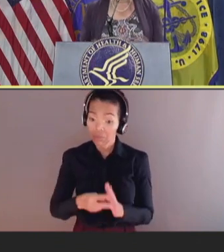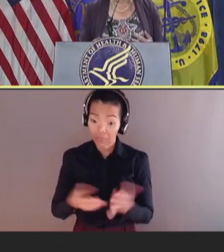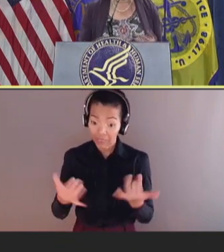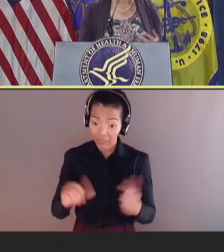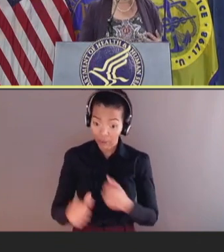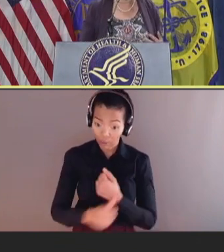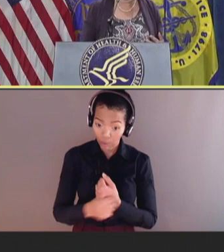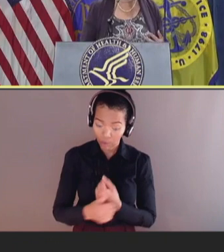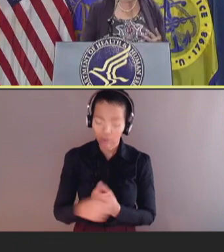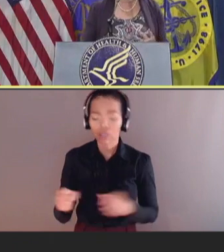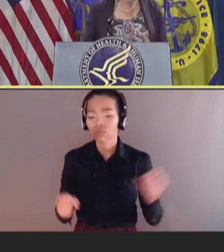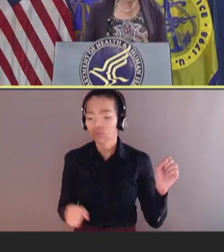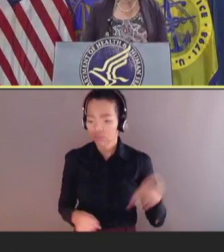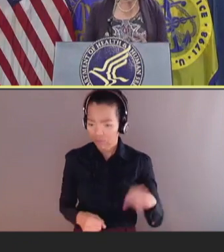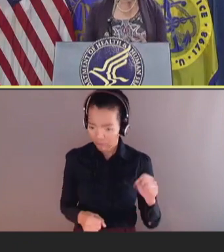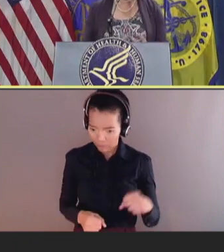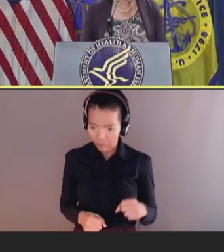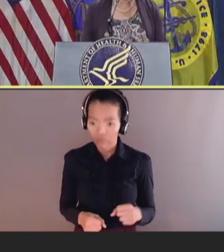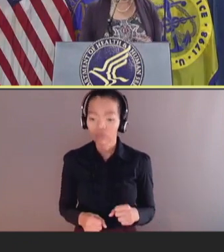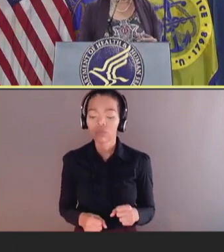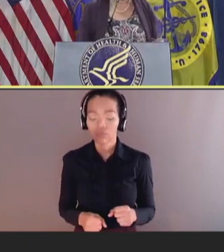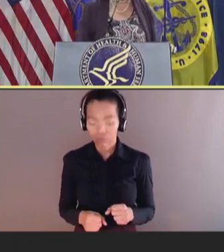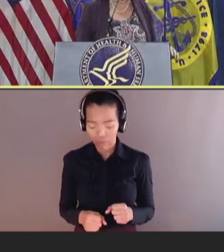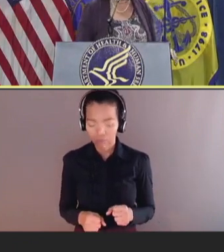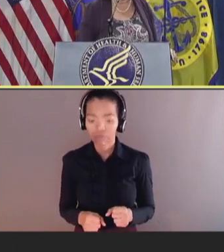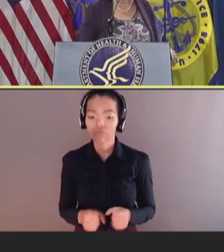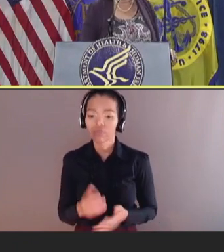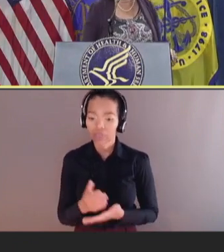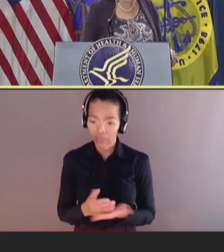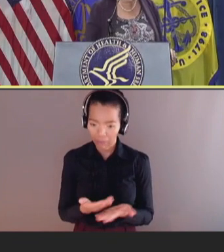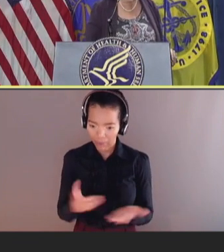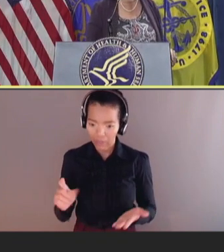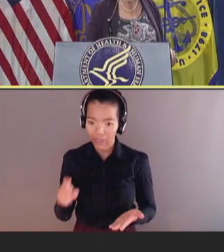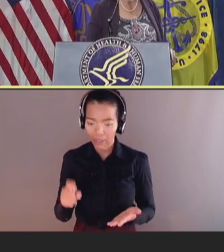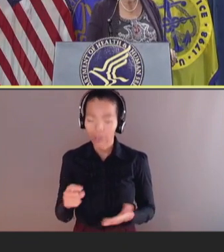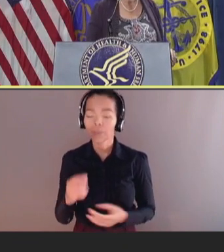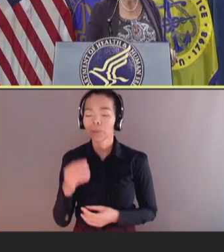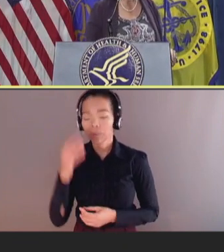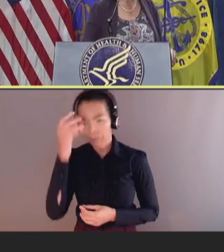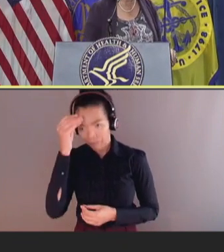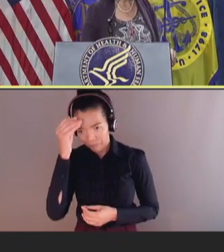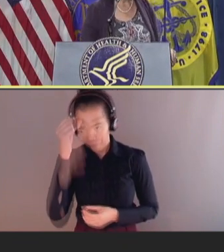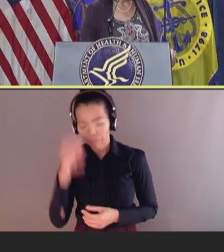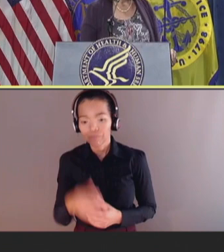and there are some considerations that need to be taken into account.